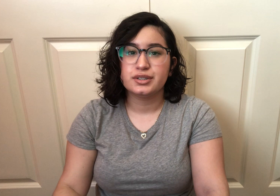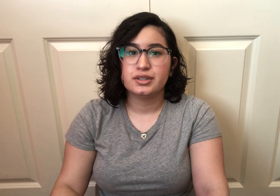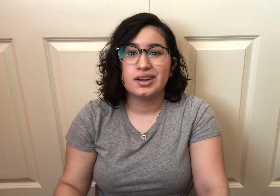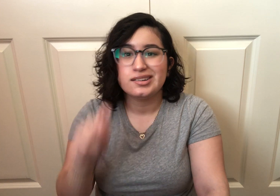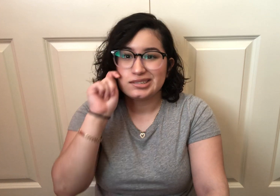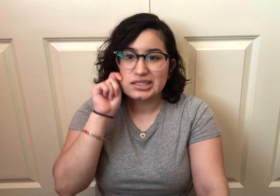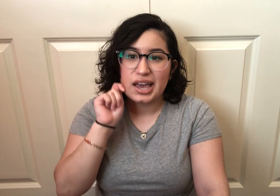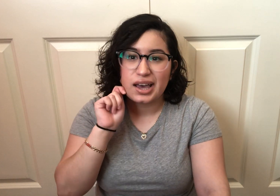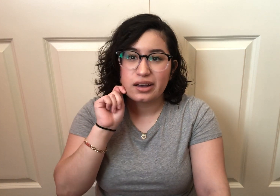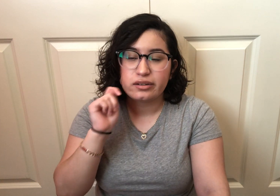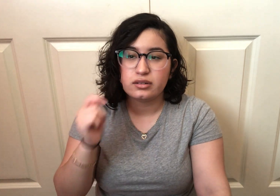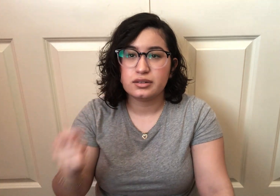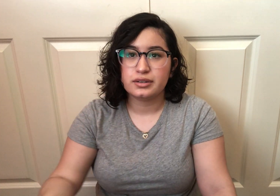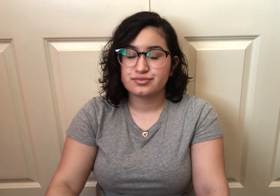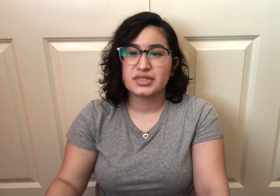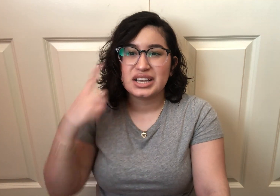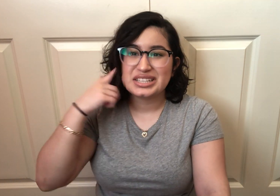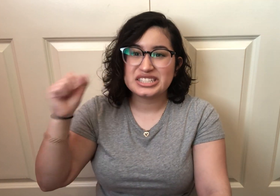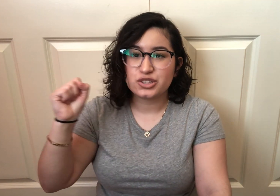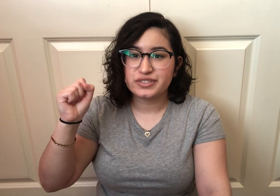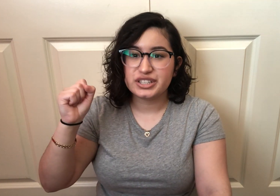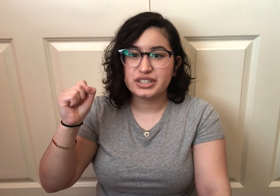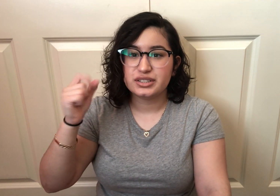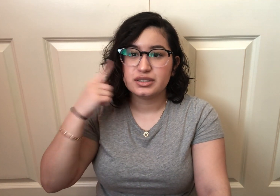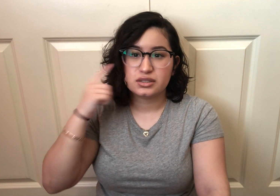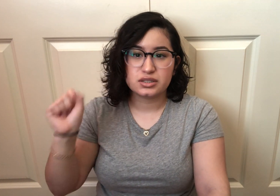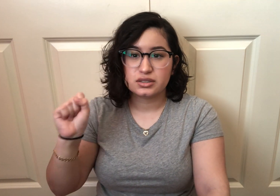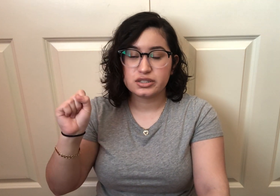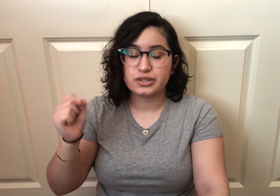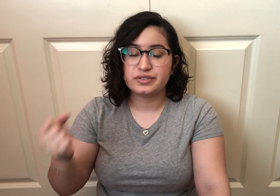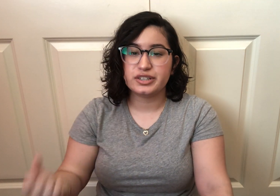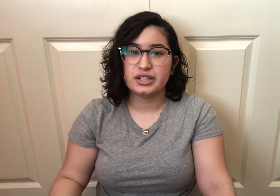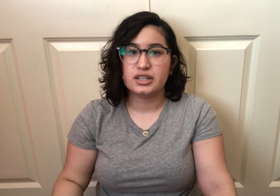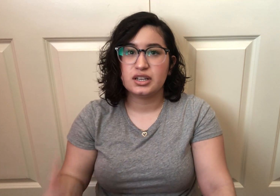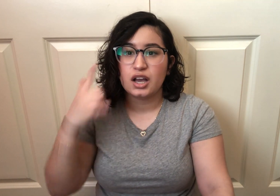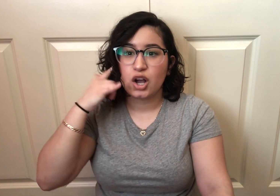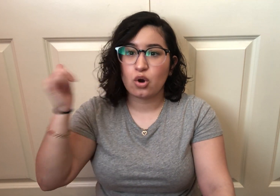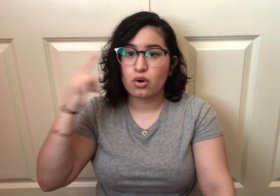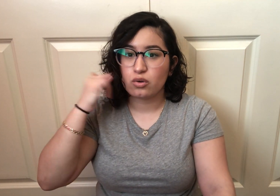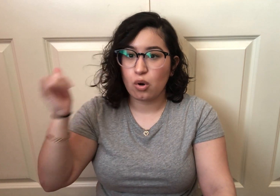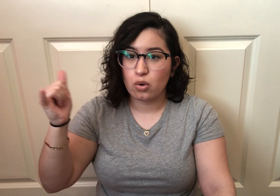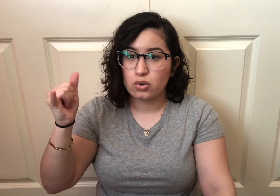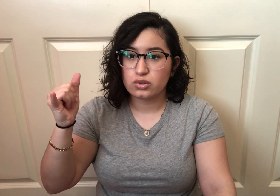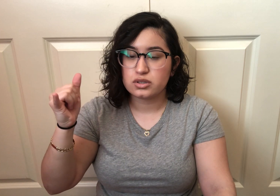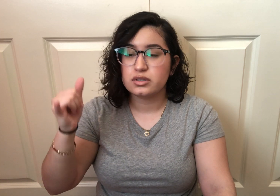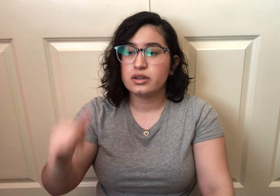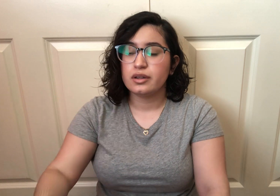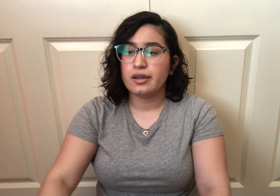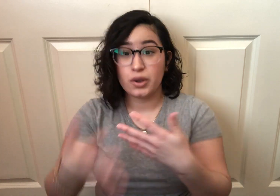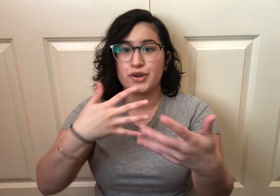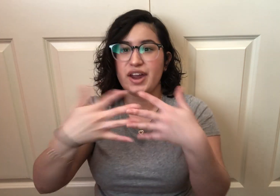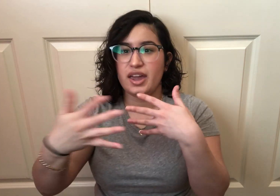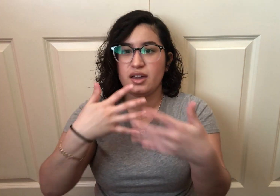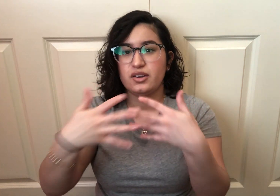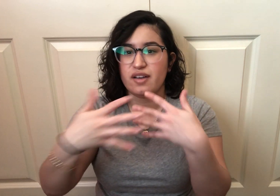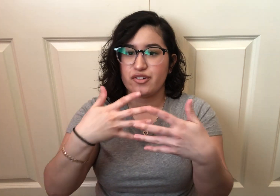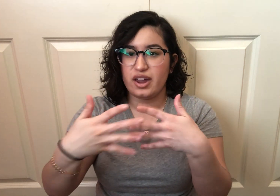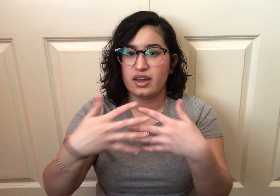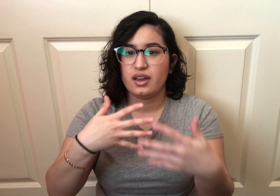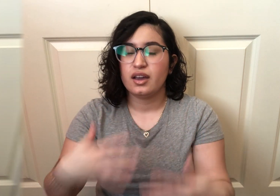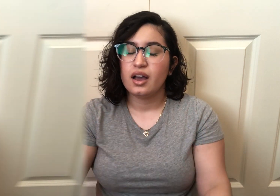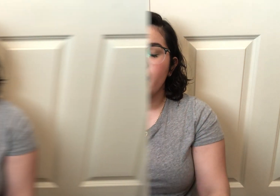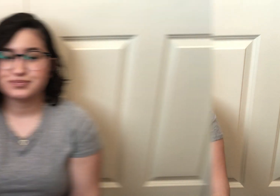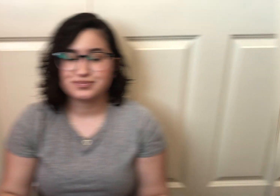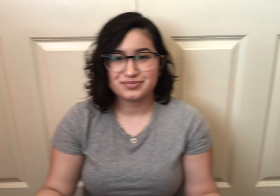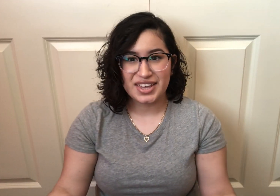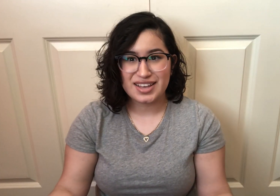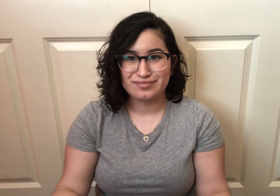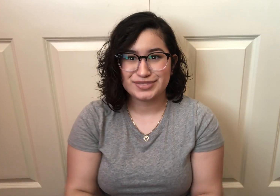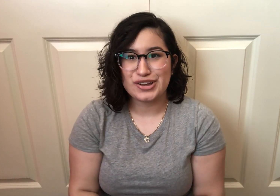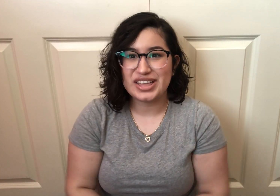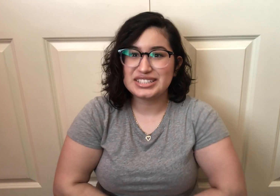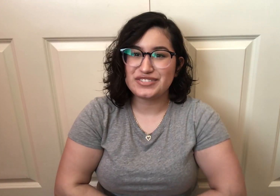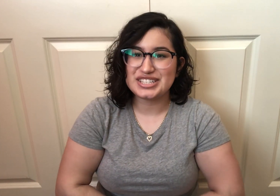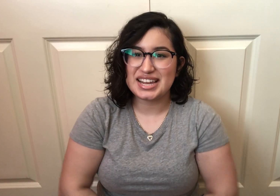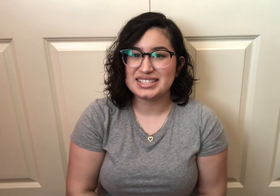"Tan. "Silver," "silver." "Gold." And "gray," that's "gray." Yeah, so that's it for today's